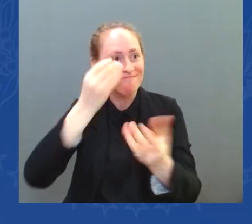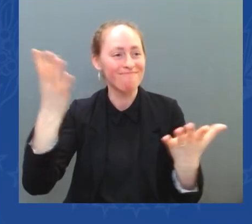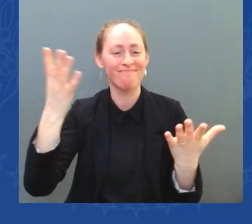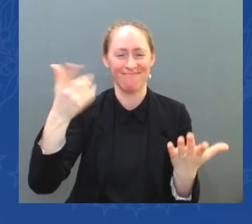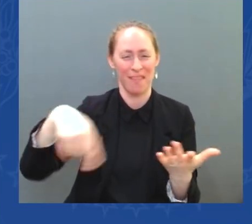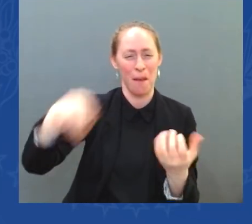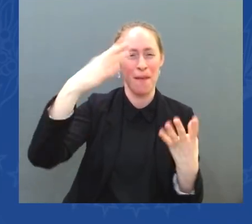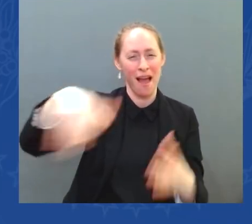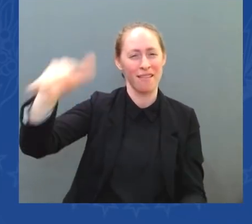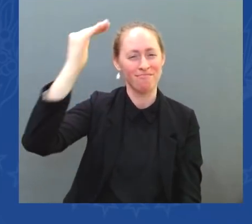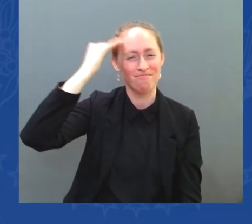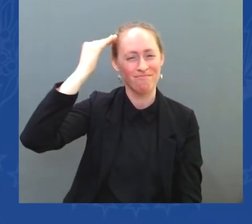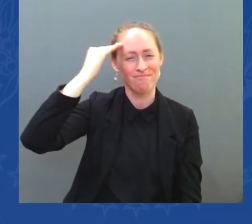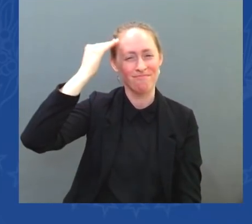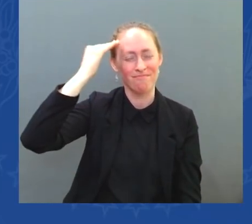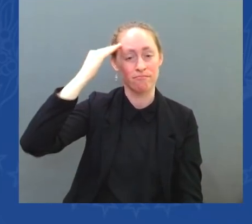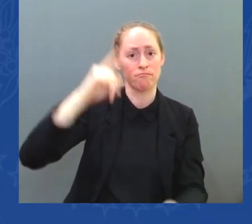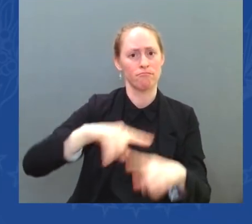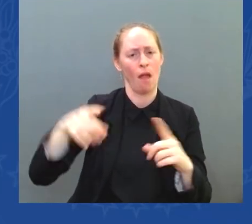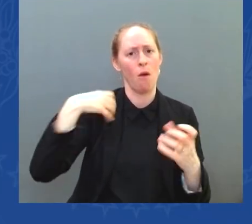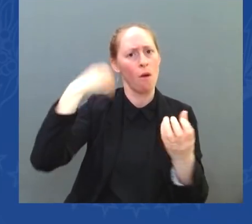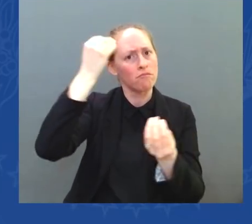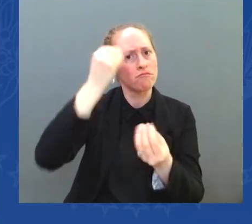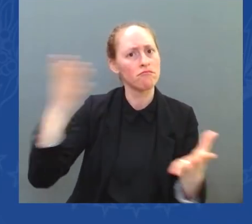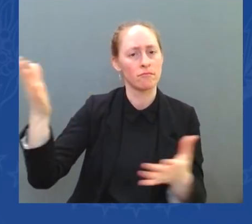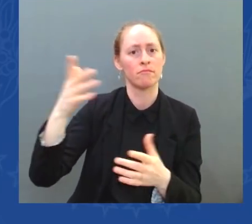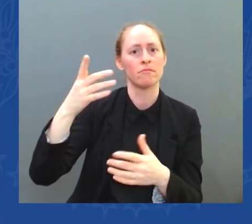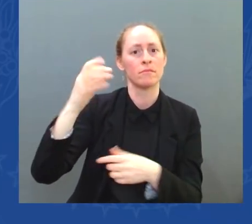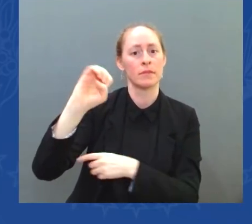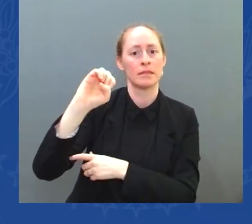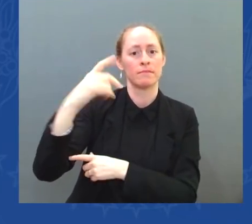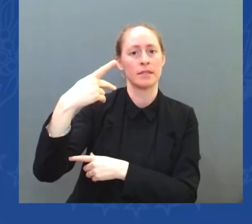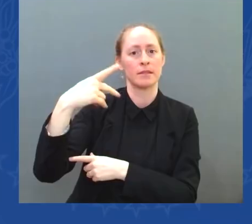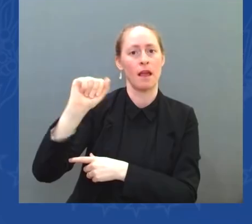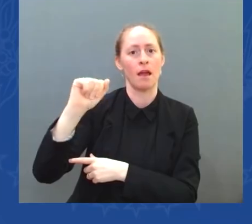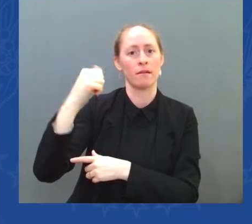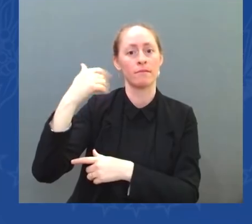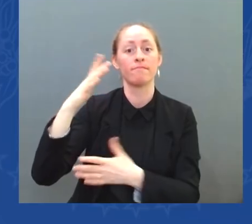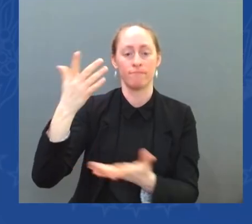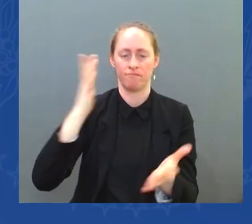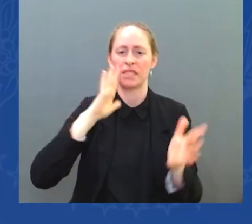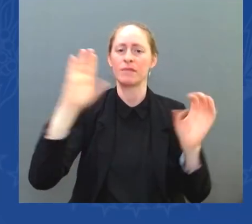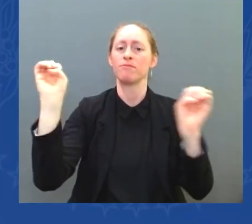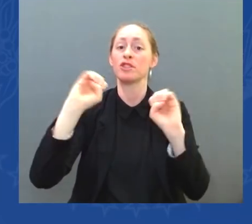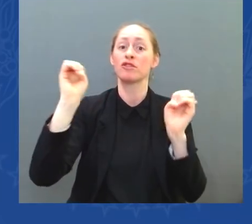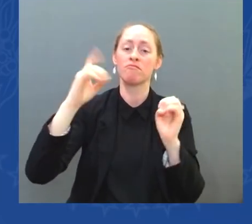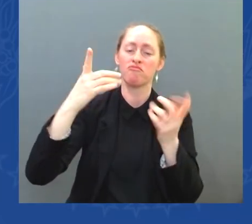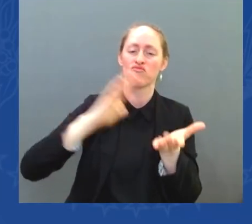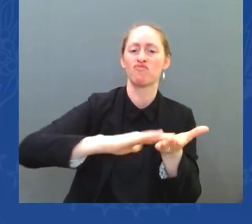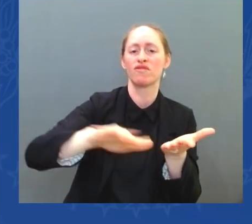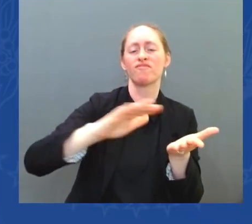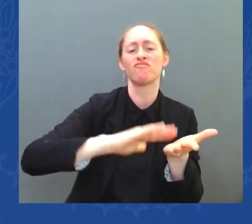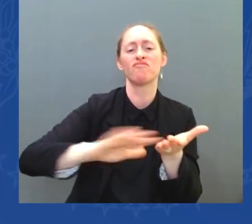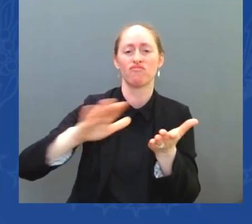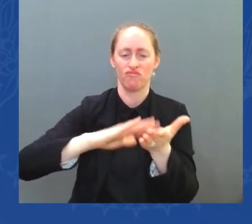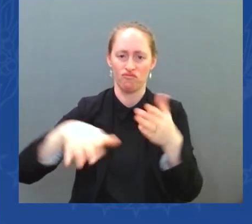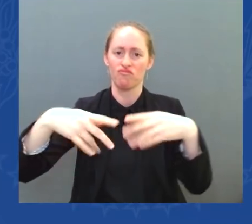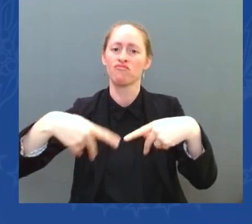is planning to issue an emergency waiver to allow E15 gasoline that uses more ethanol from homegrown crops